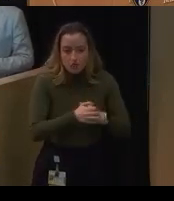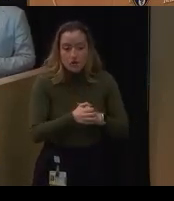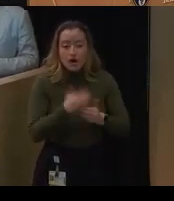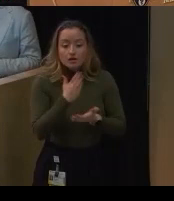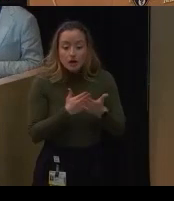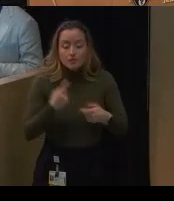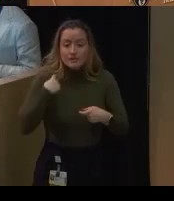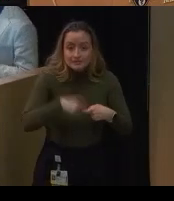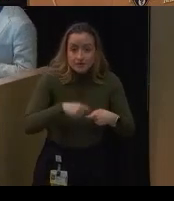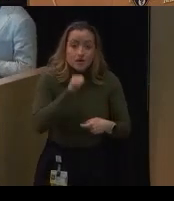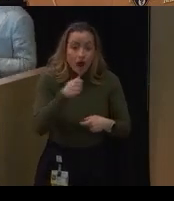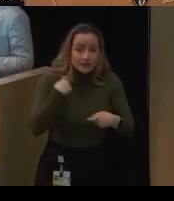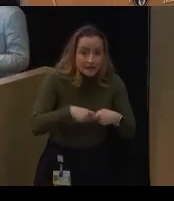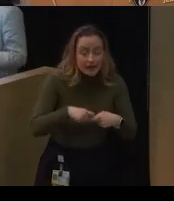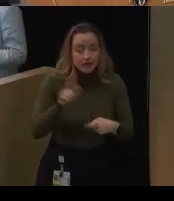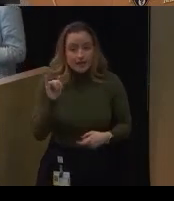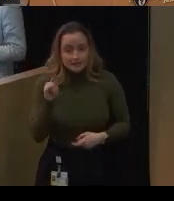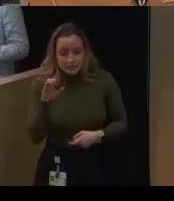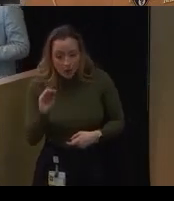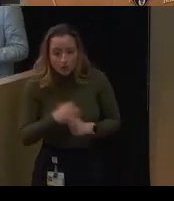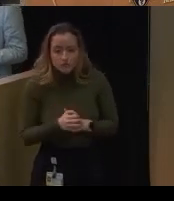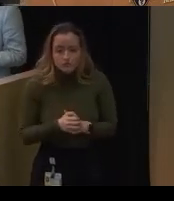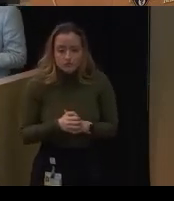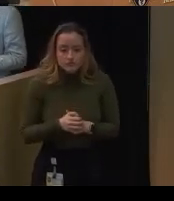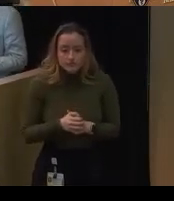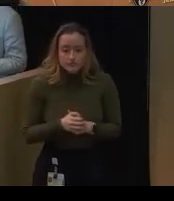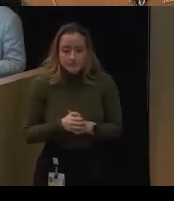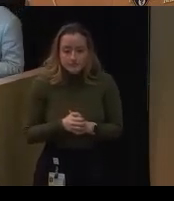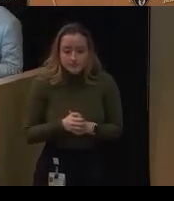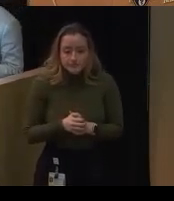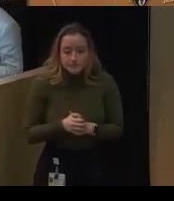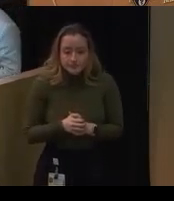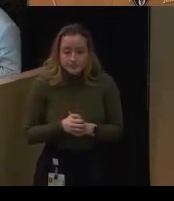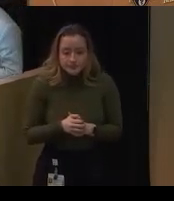are fairly well educated once we saw again that things were kind of looking as we as they should